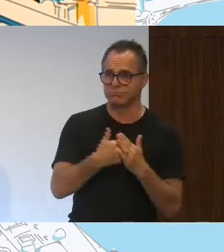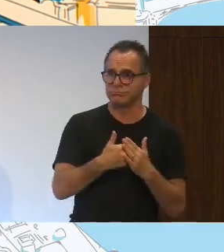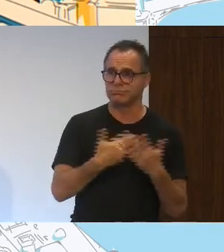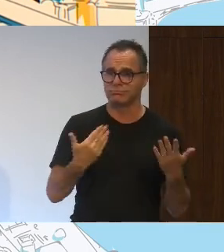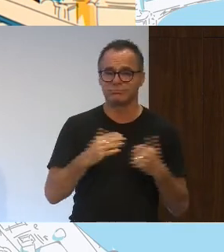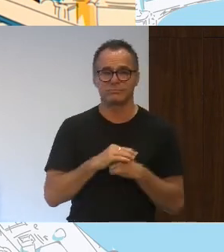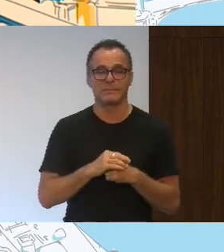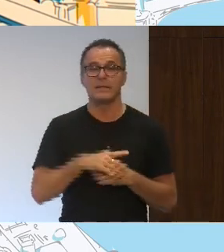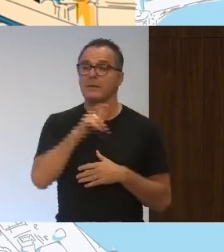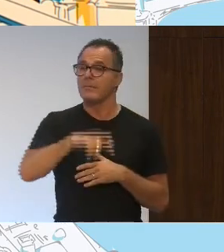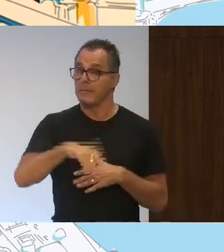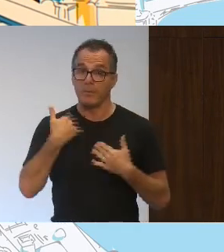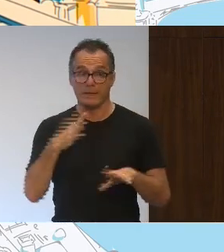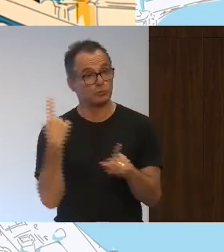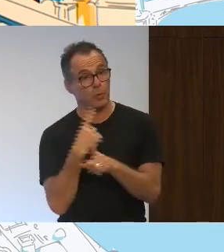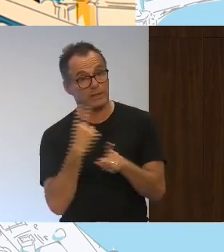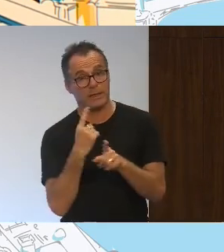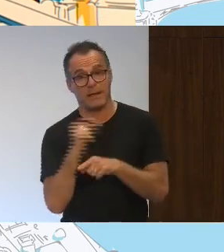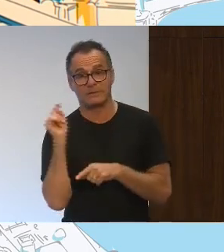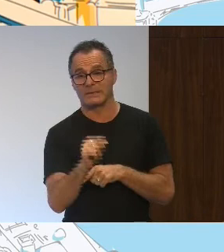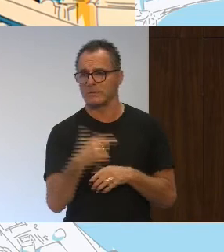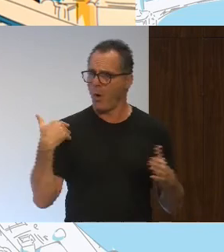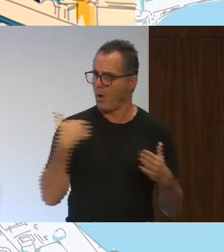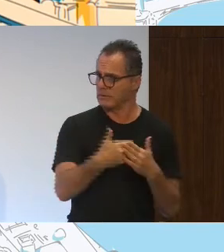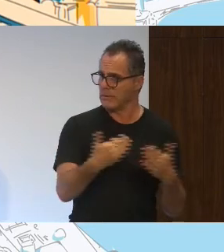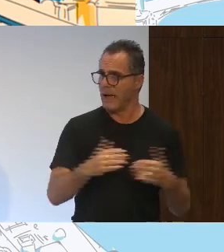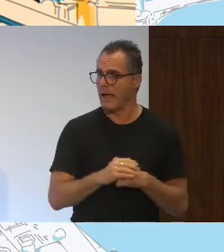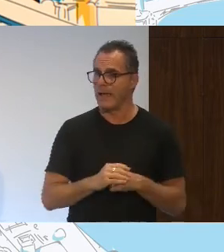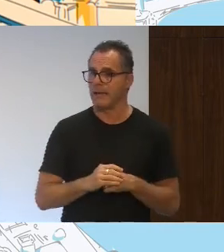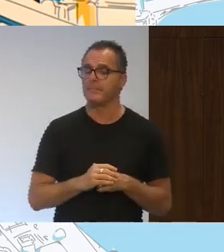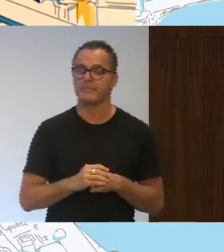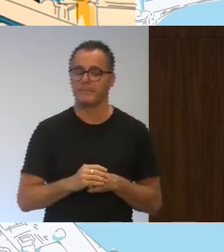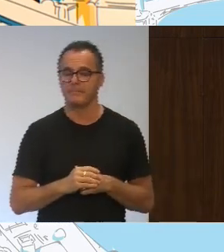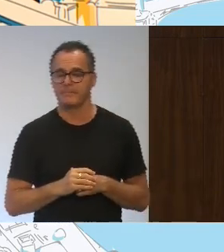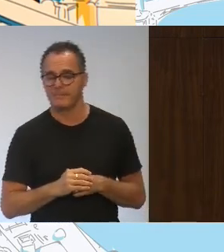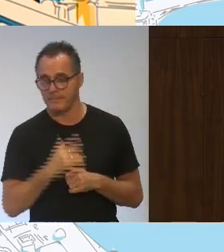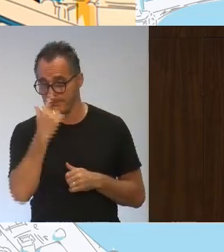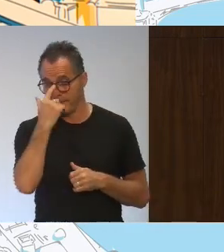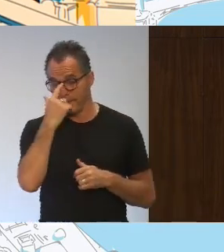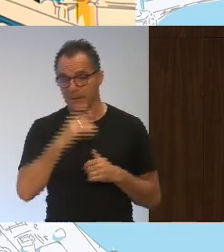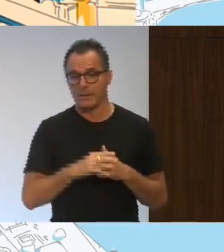But people have been talking about this thing for a long time. Once we once we got some traction with the idea, it's quite an out..